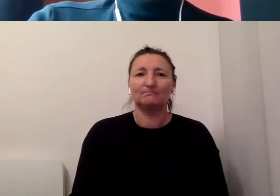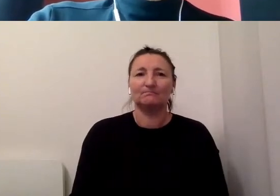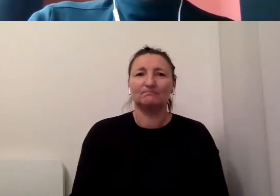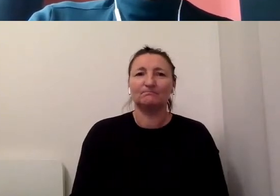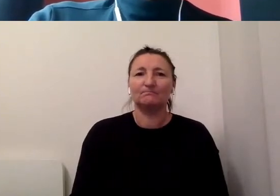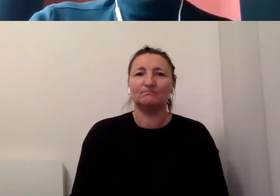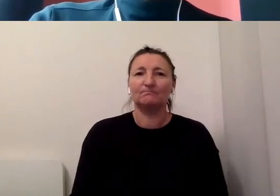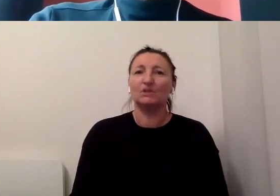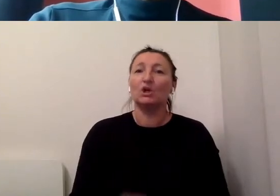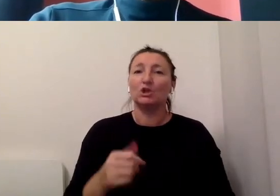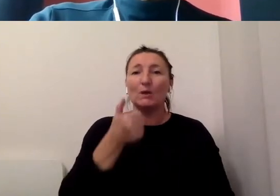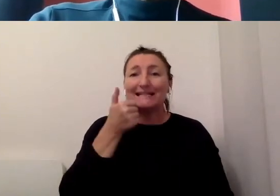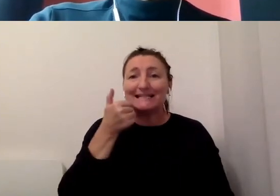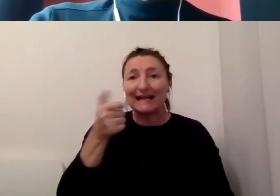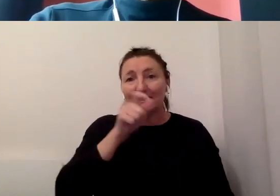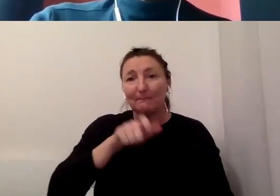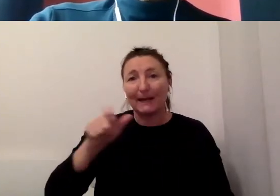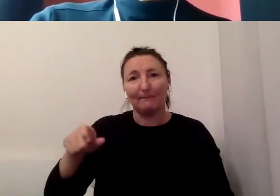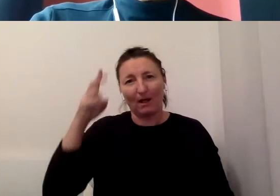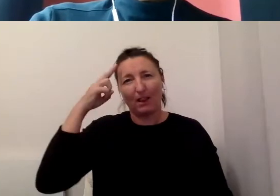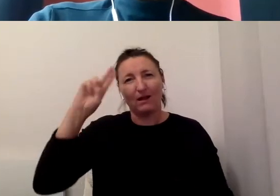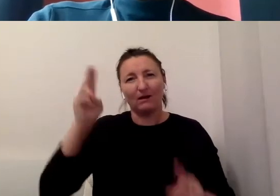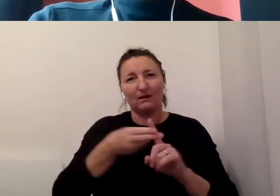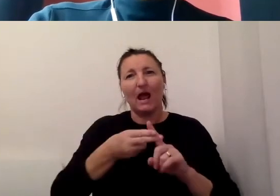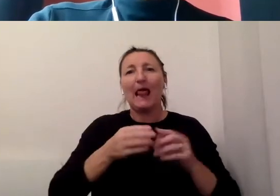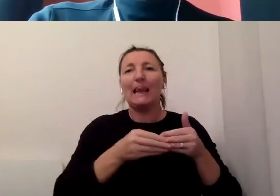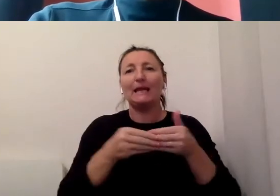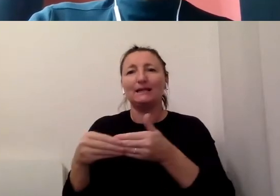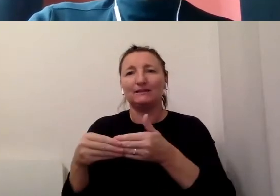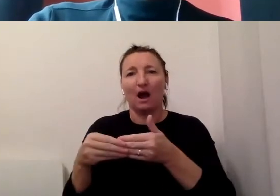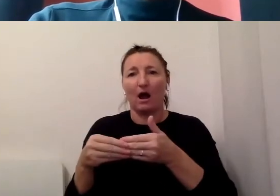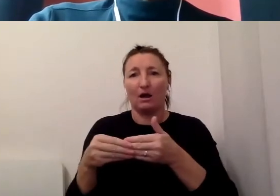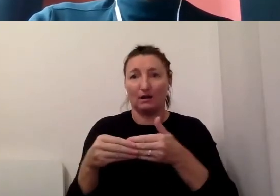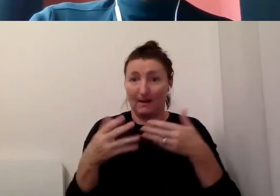including Quilliass and Joy have been on the programme for a year and now we are hoping to